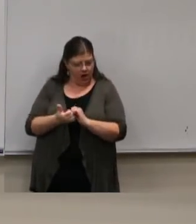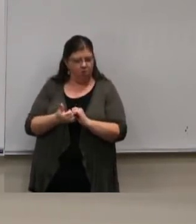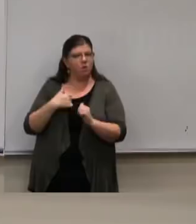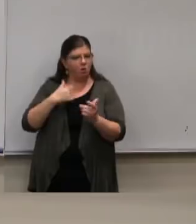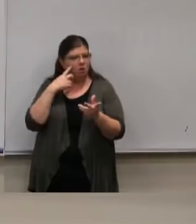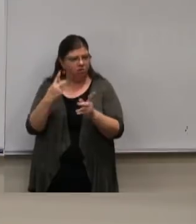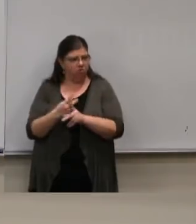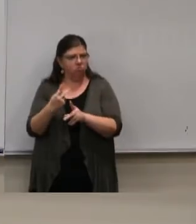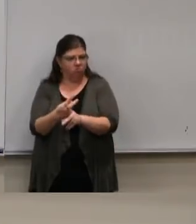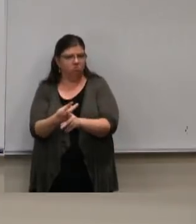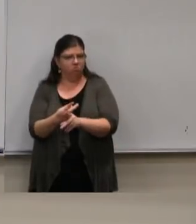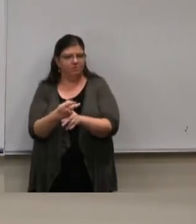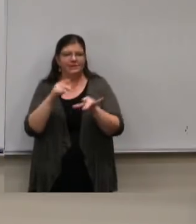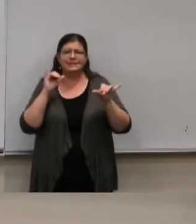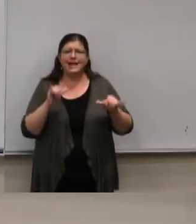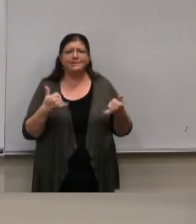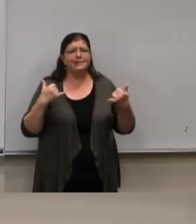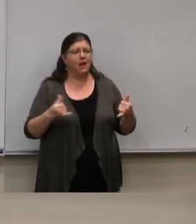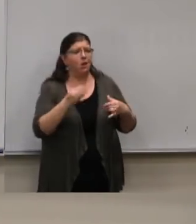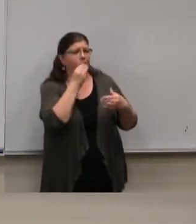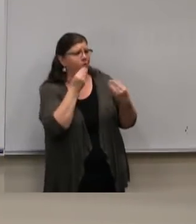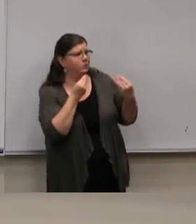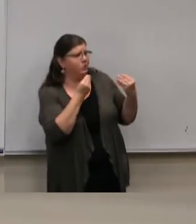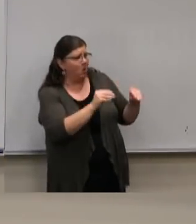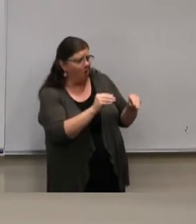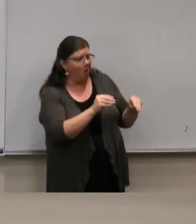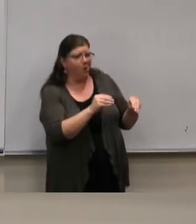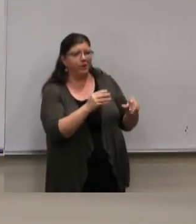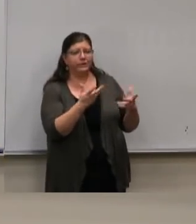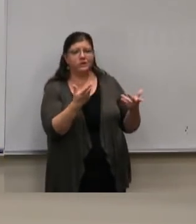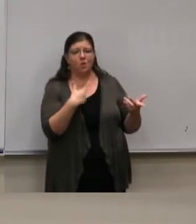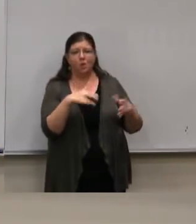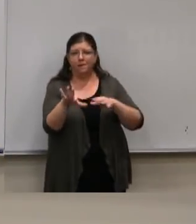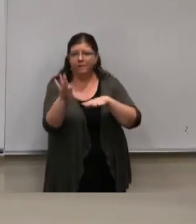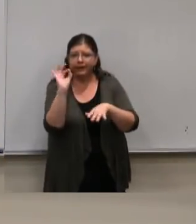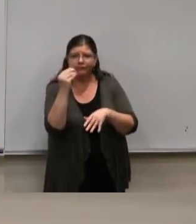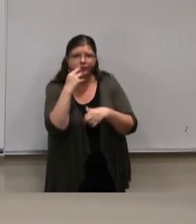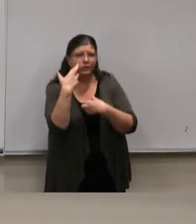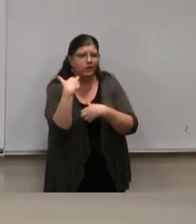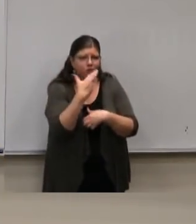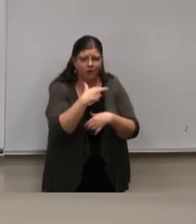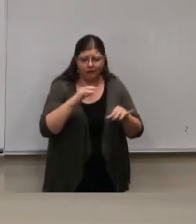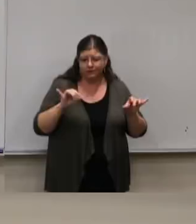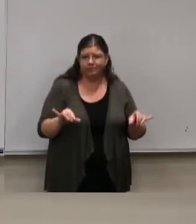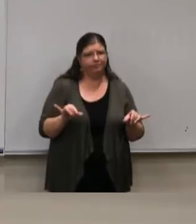Much like we do in our grocery stores or you know take out from the restaurants, we're going to have to walk